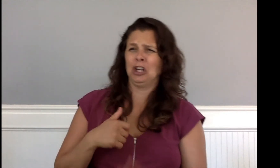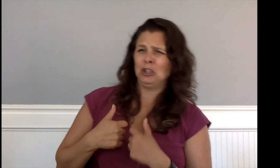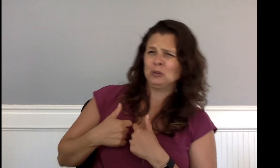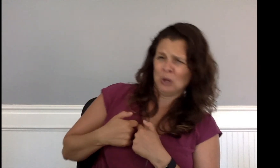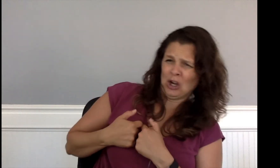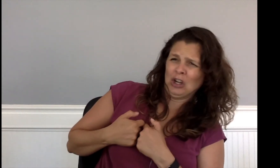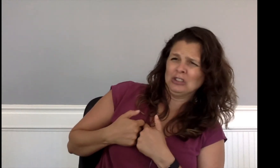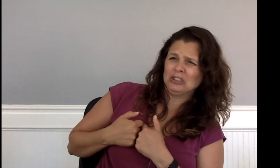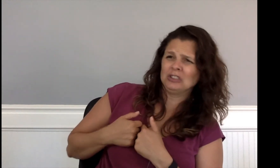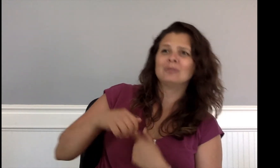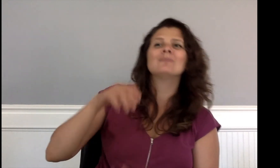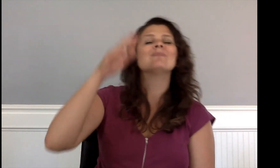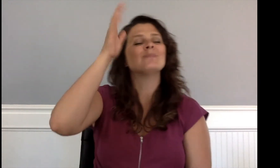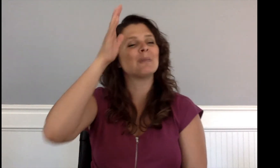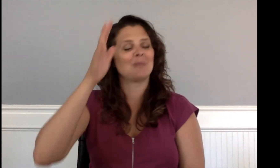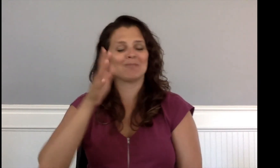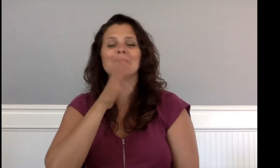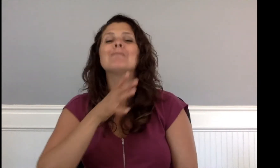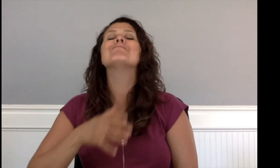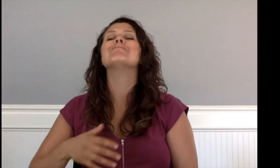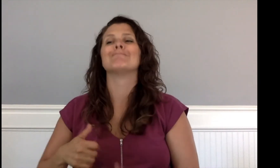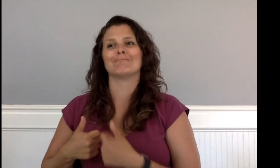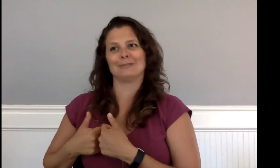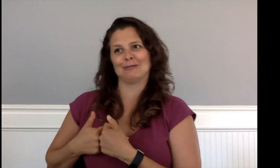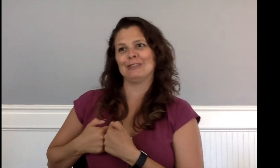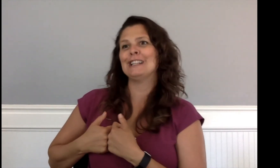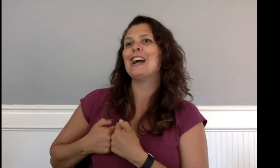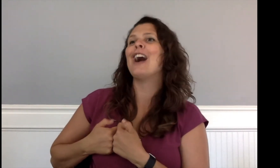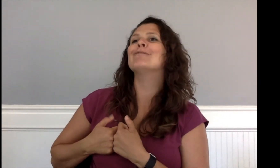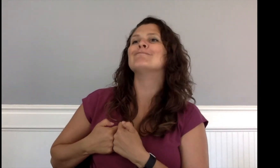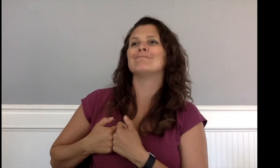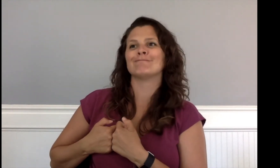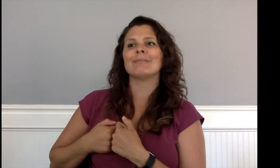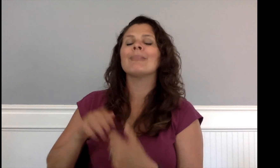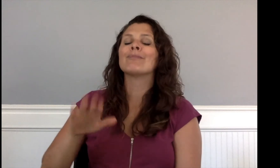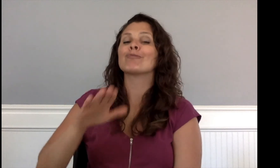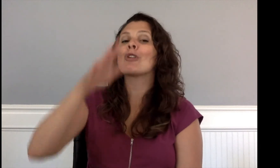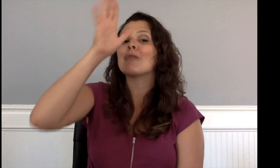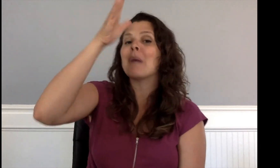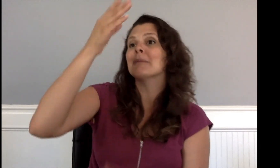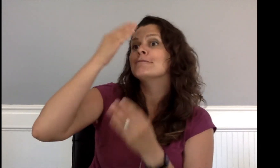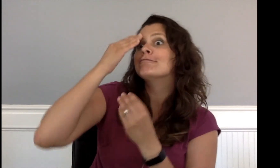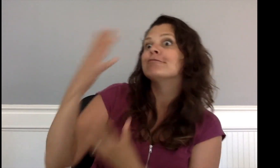"Sweetheart?" Charlie said. He made the sign himself. "Sweetheart," Grandma Tickler confirmed as she